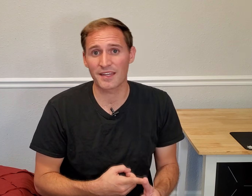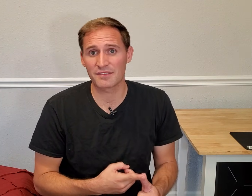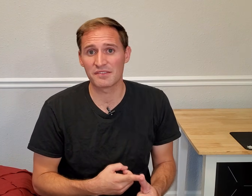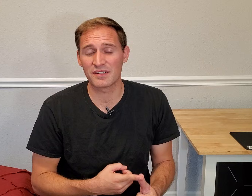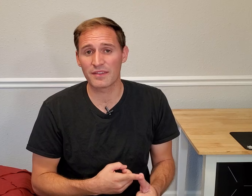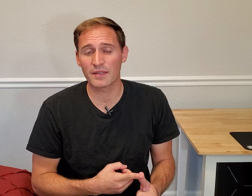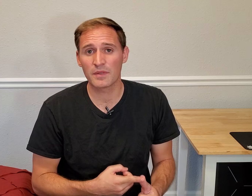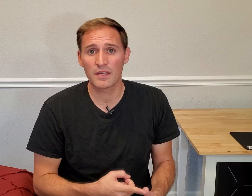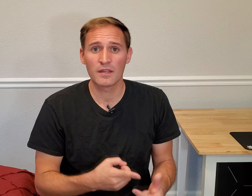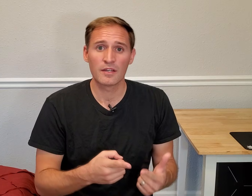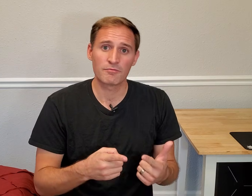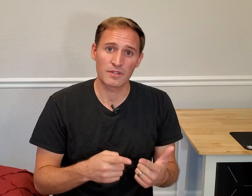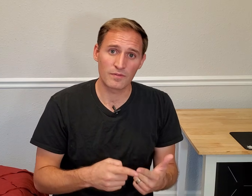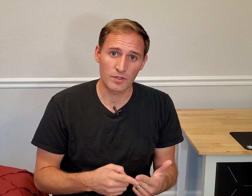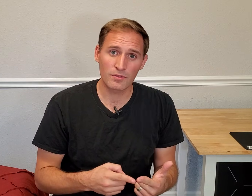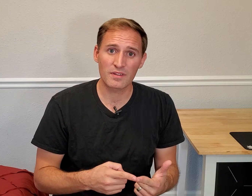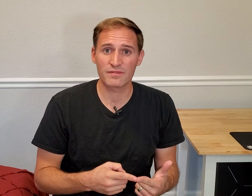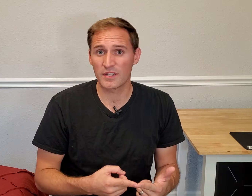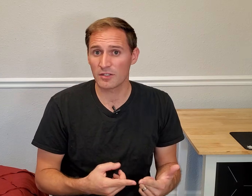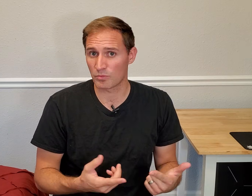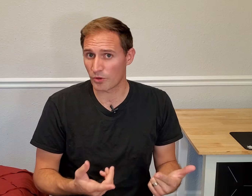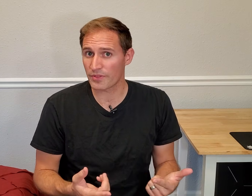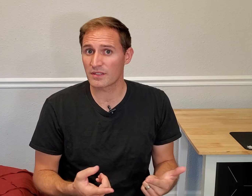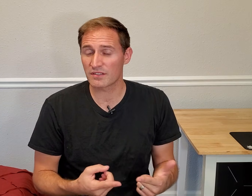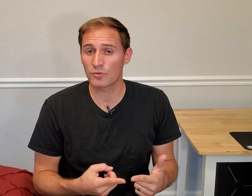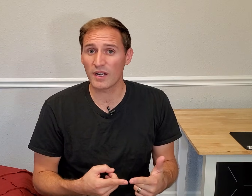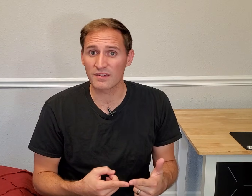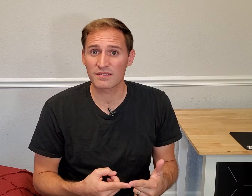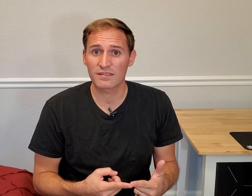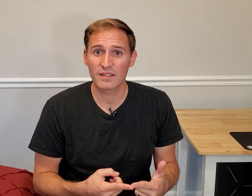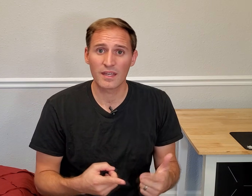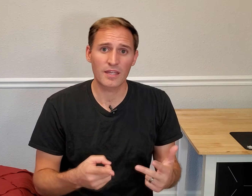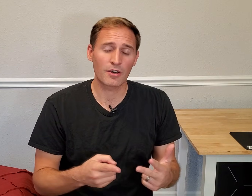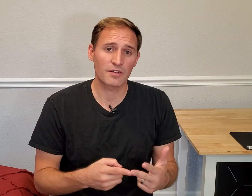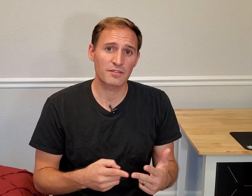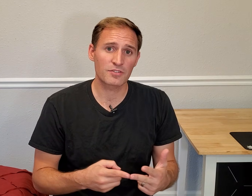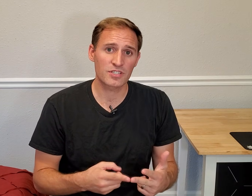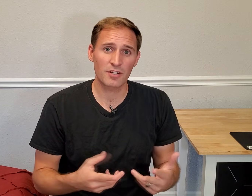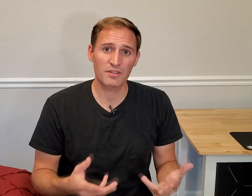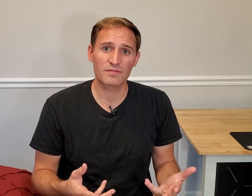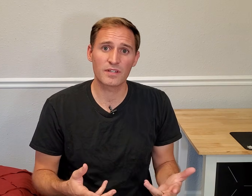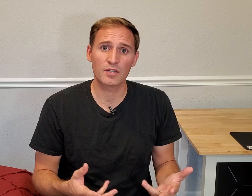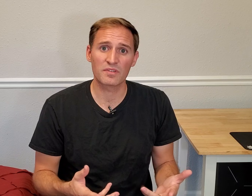you see them, review this video more than just once, and also share this video with